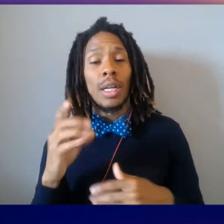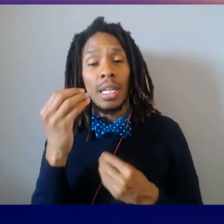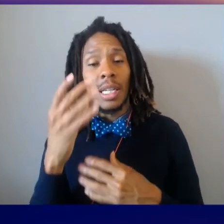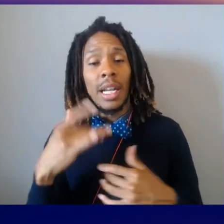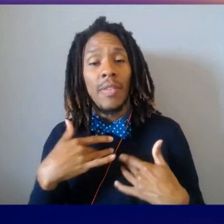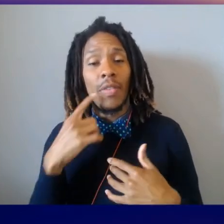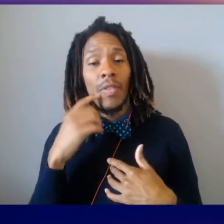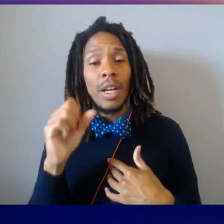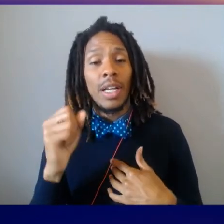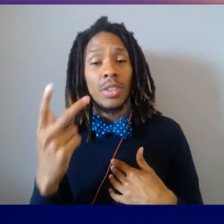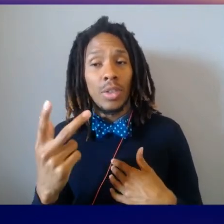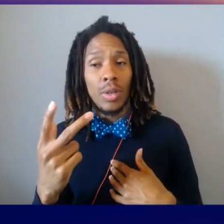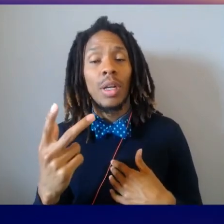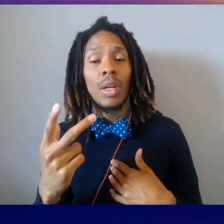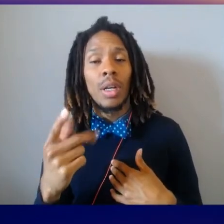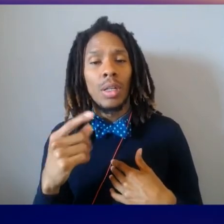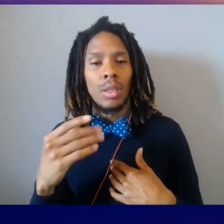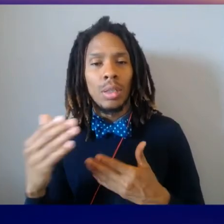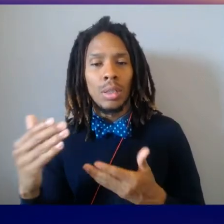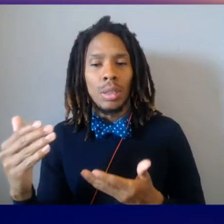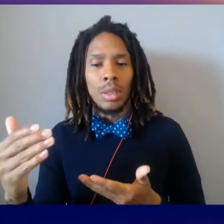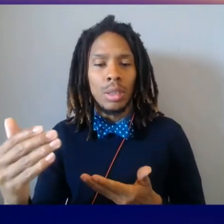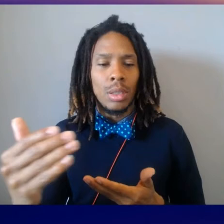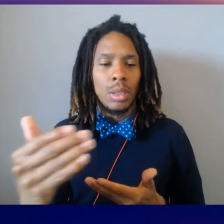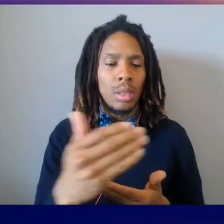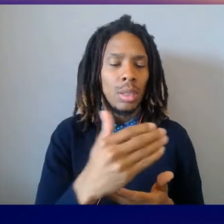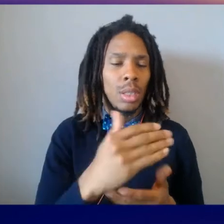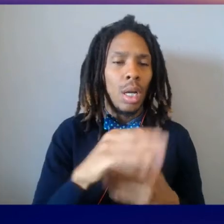you're gonna start collecting all those operations. So, this query that I have here